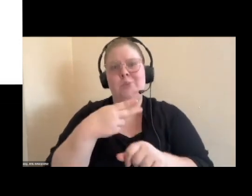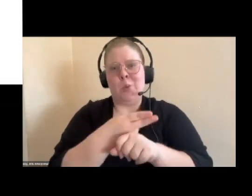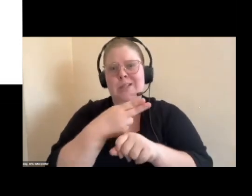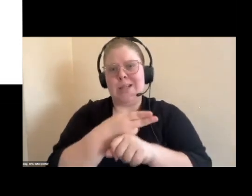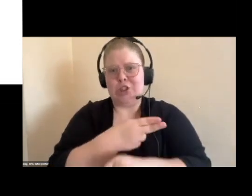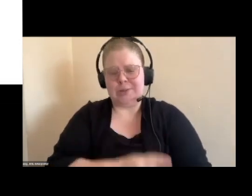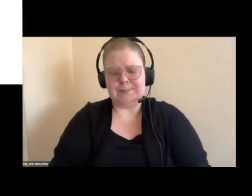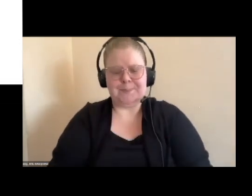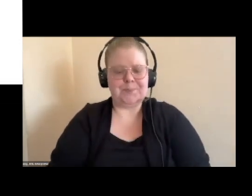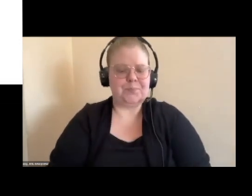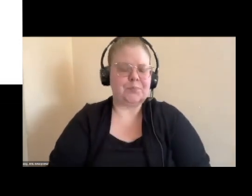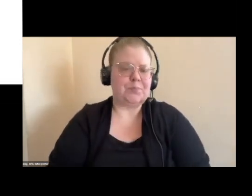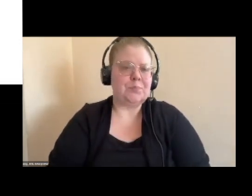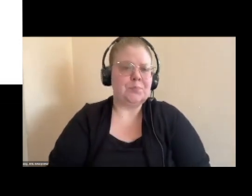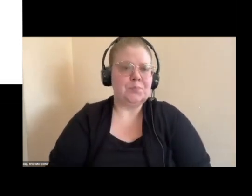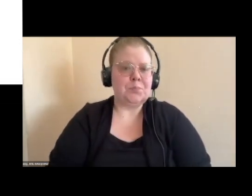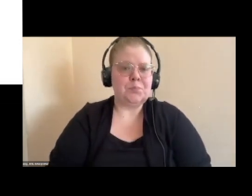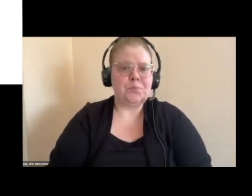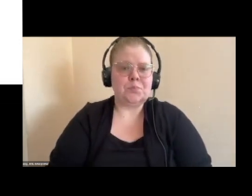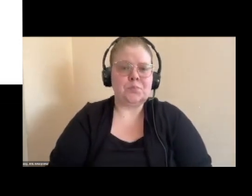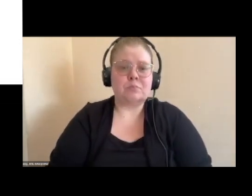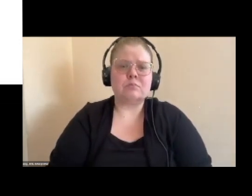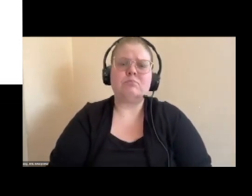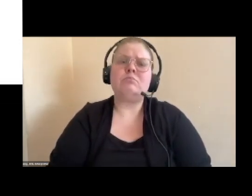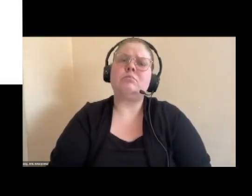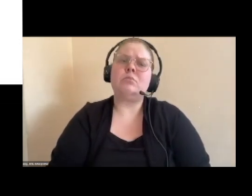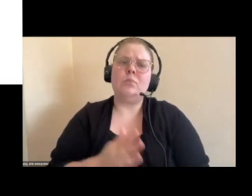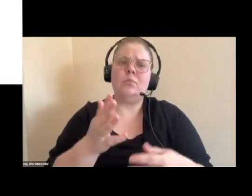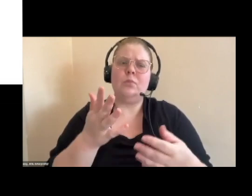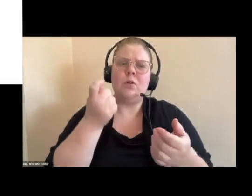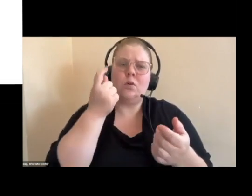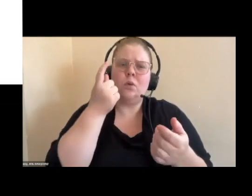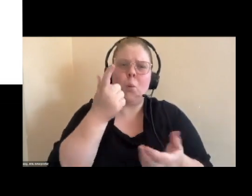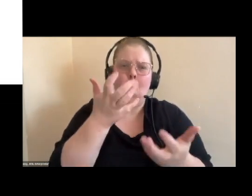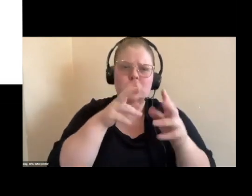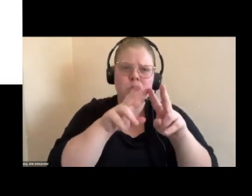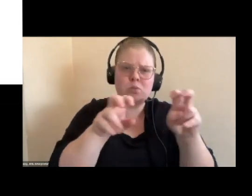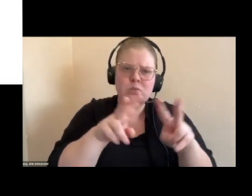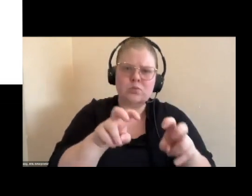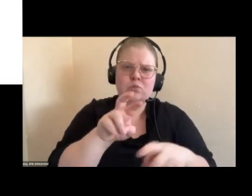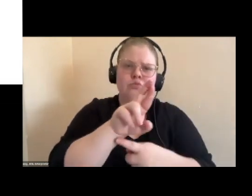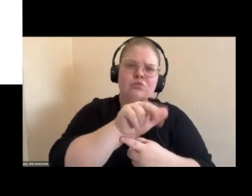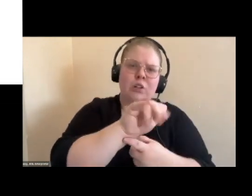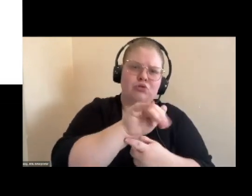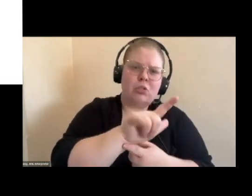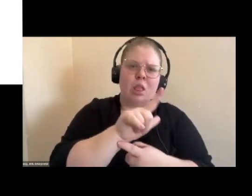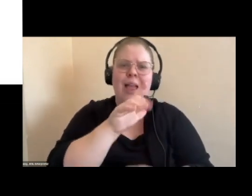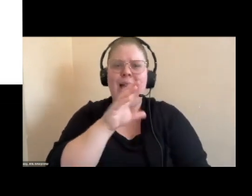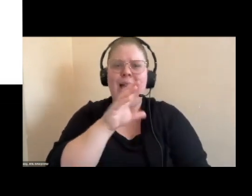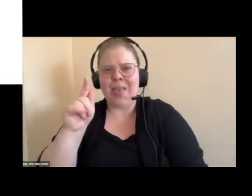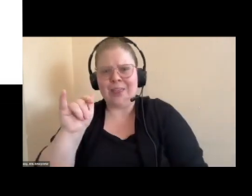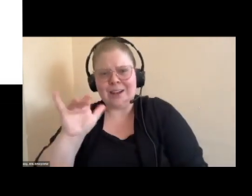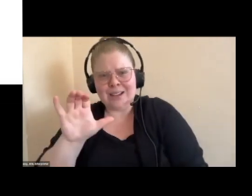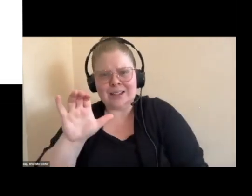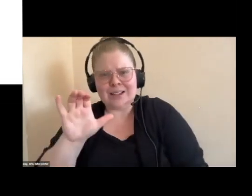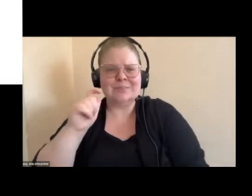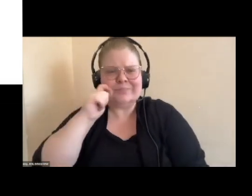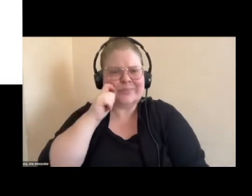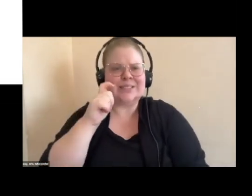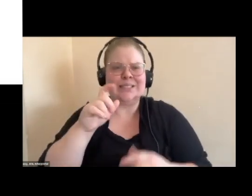We really want to examine the racial and ethnic disparities in accessing HCBS by